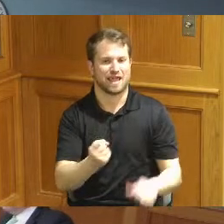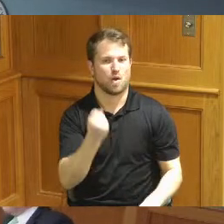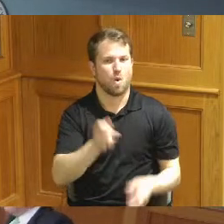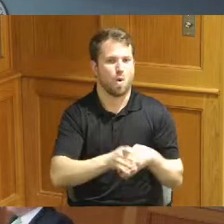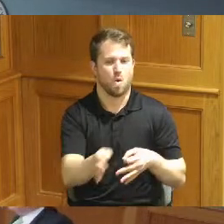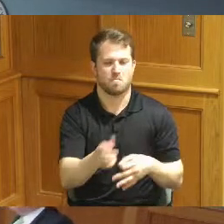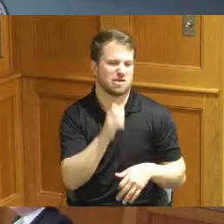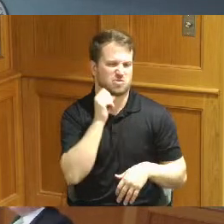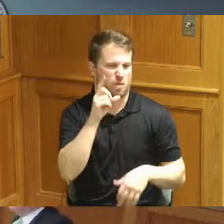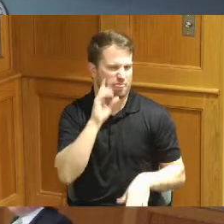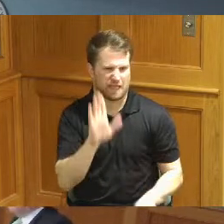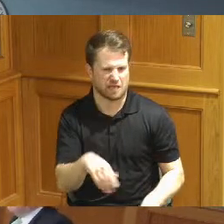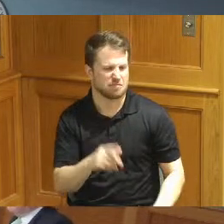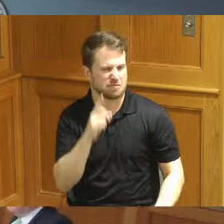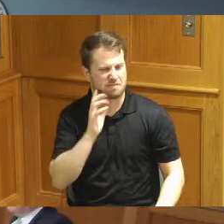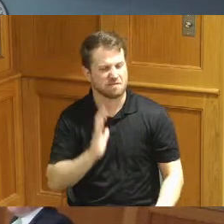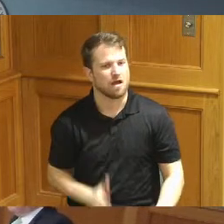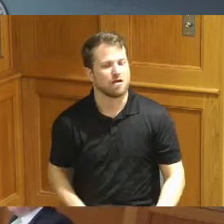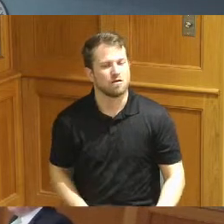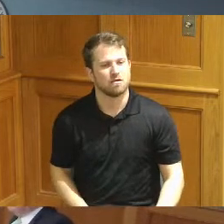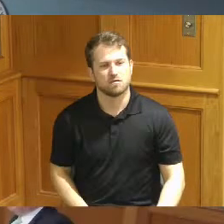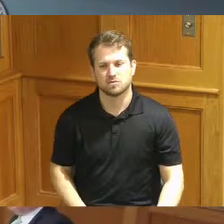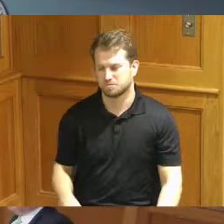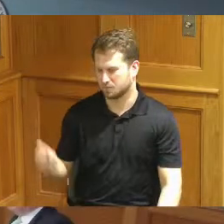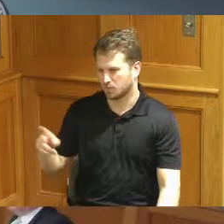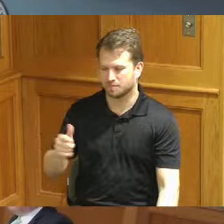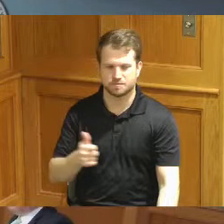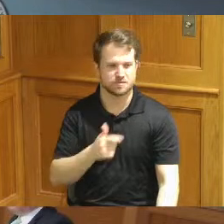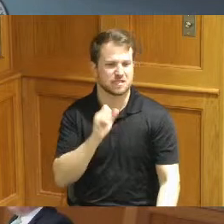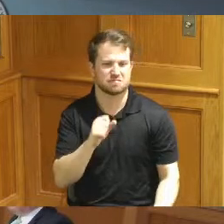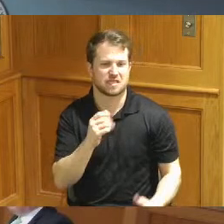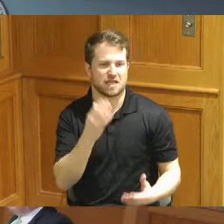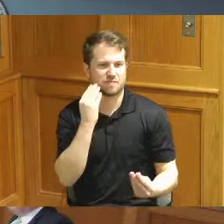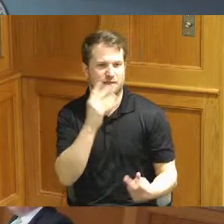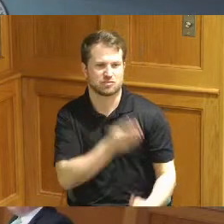be in that in that position okay the information to you in time to make the decision we'll pull